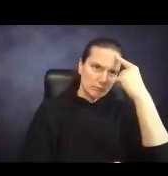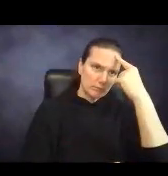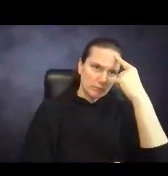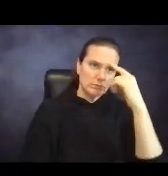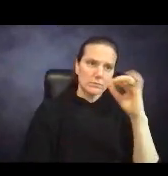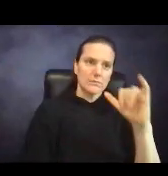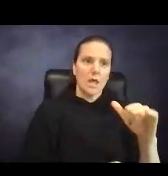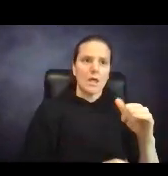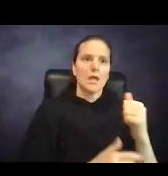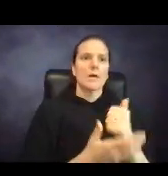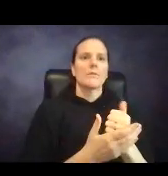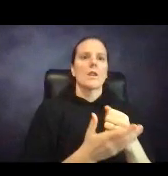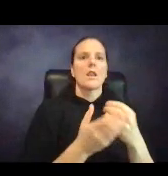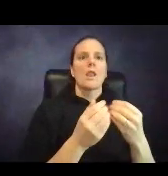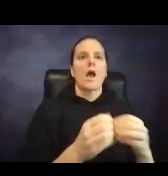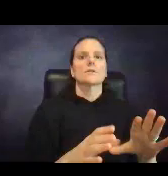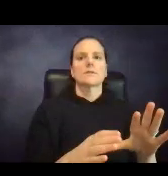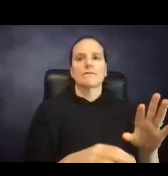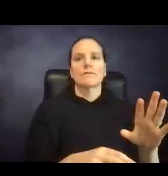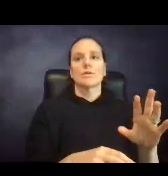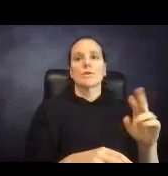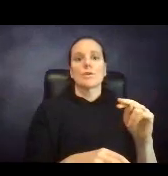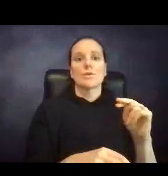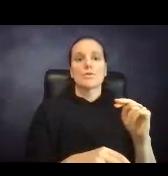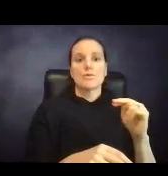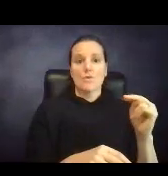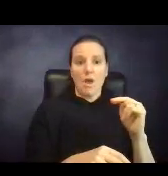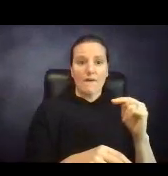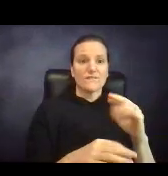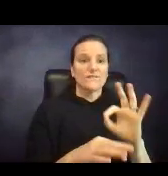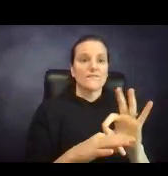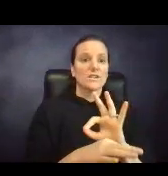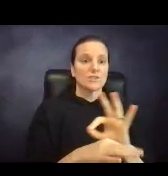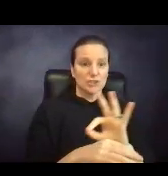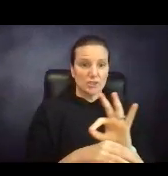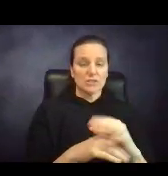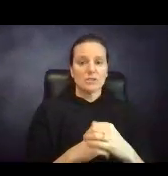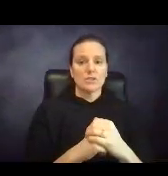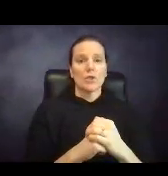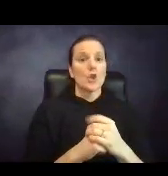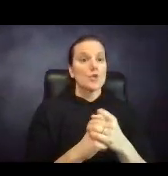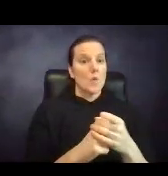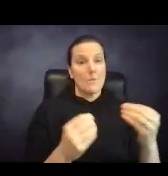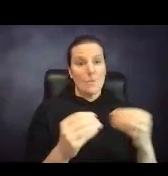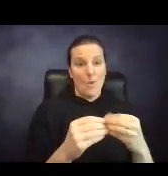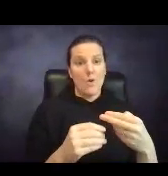of neuro neuronal function and antioxidant protection. So you are at greater risk for cognitive decline